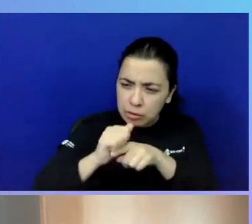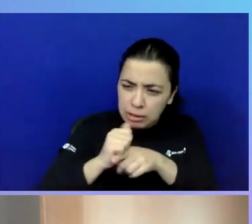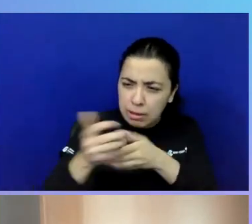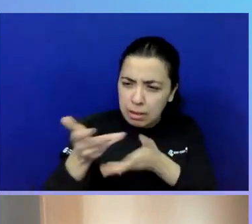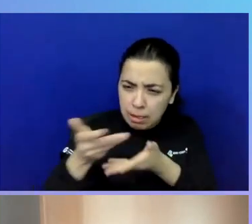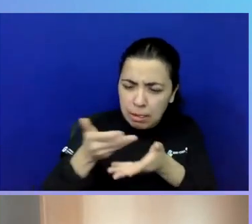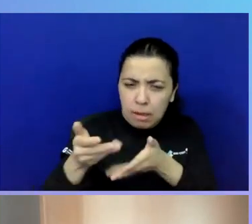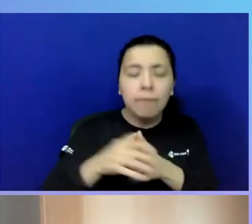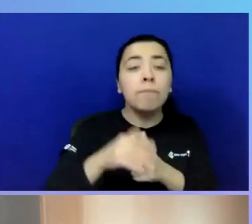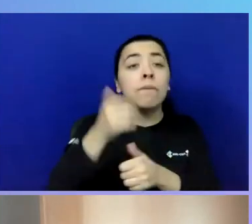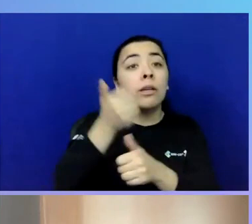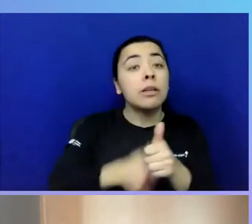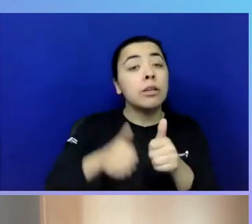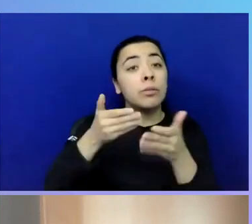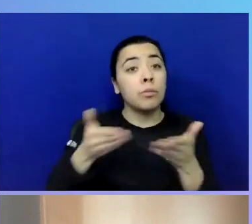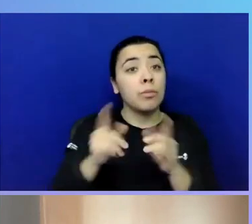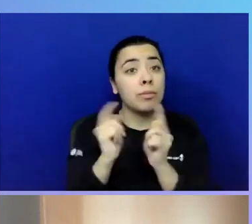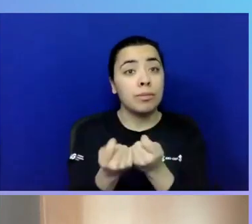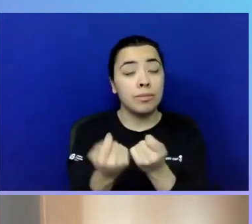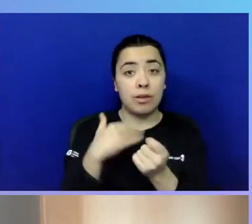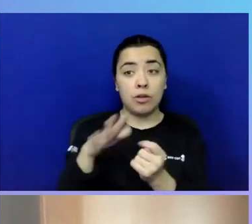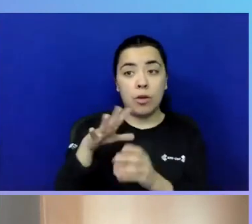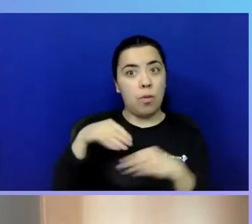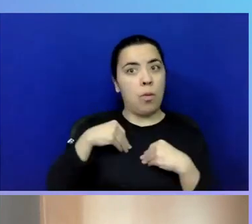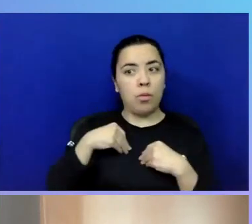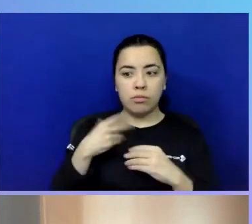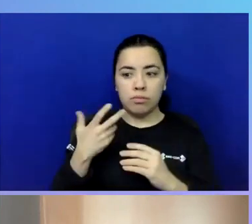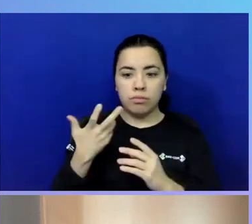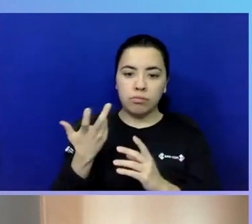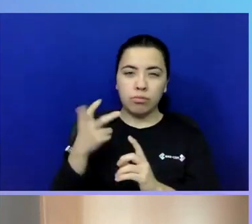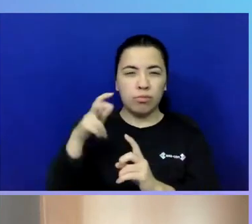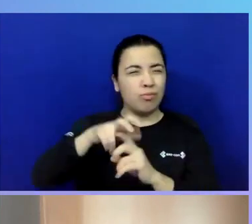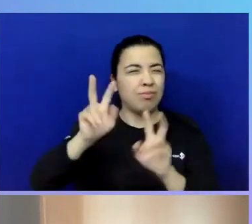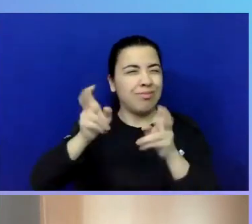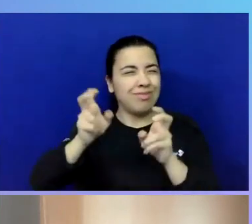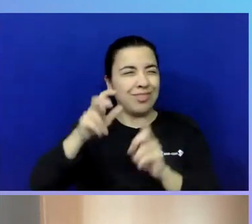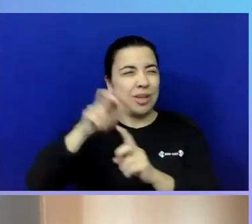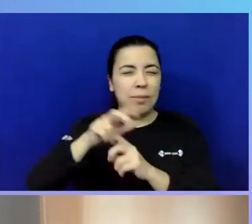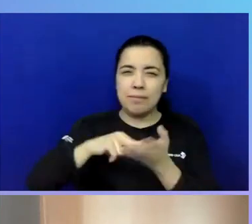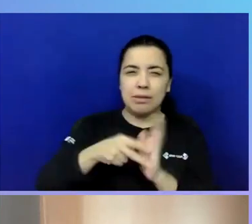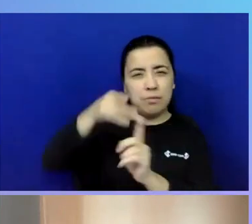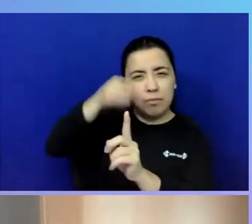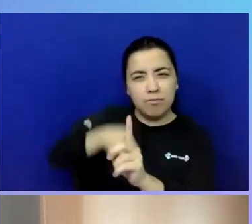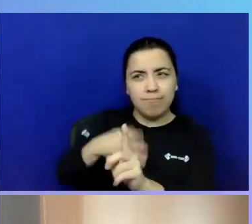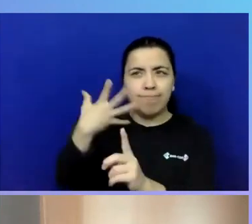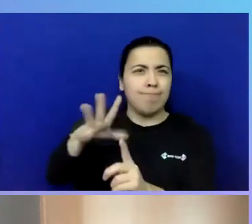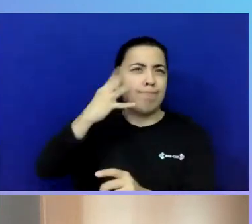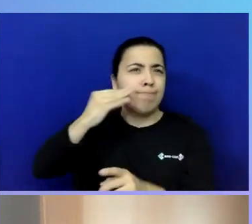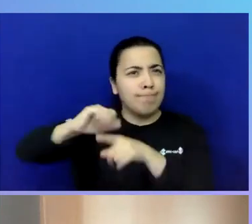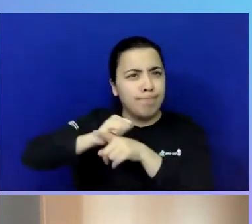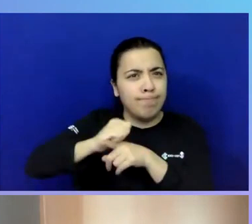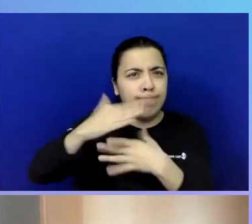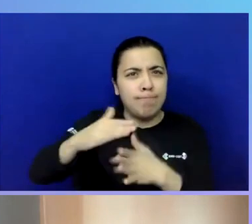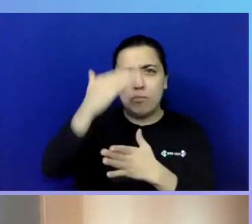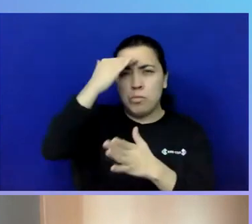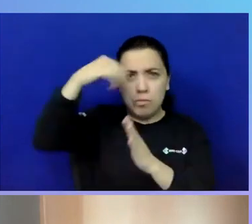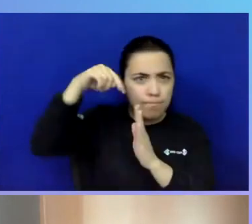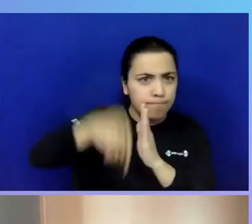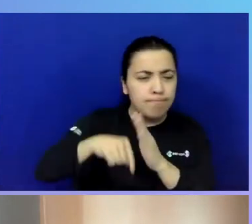again, a go to expert in accessibility. So we are planning to expand this initiative, uh, to cover more